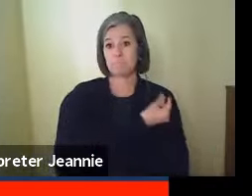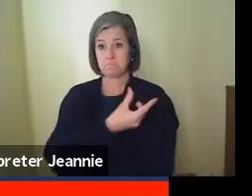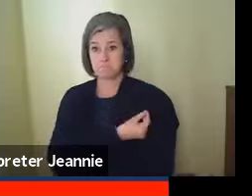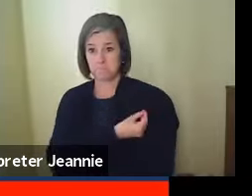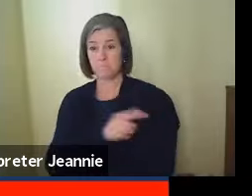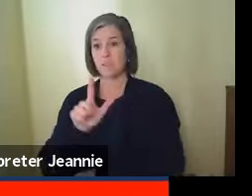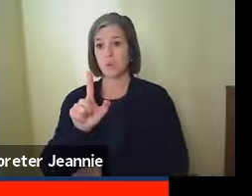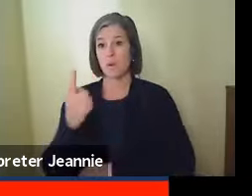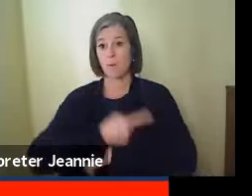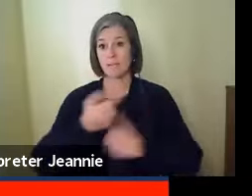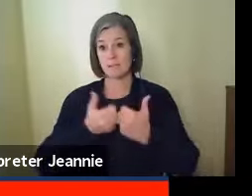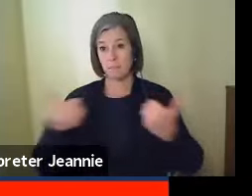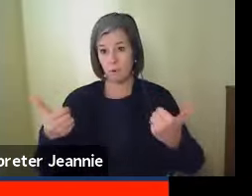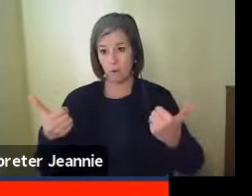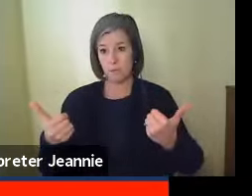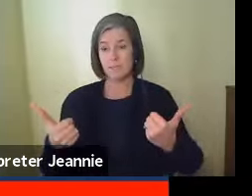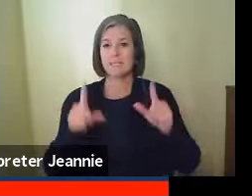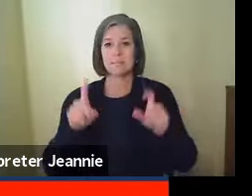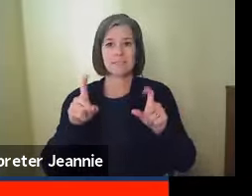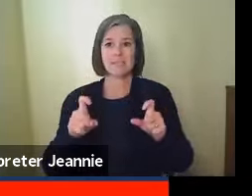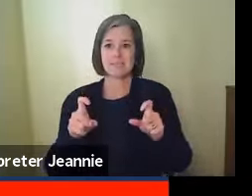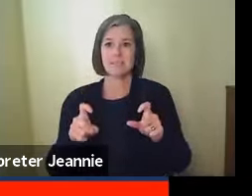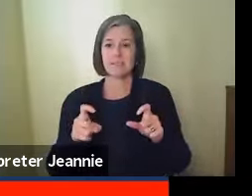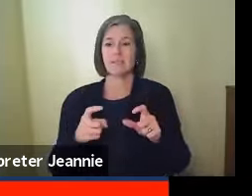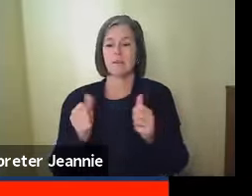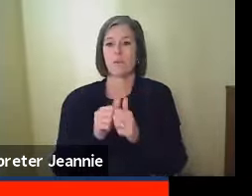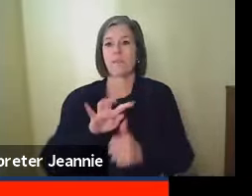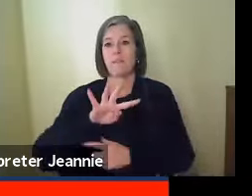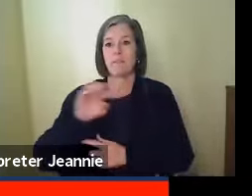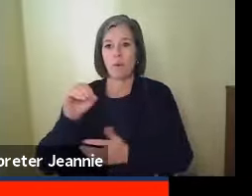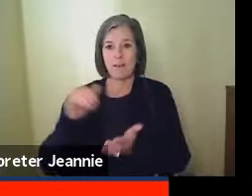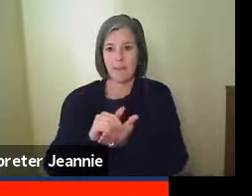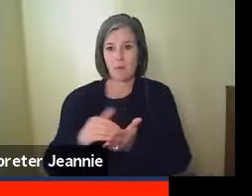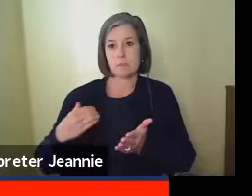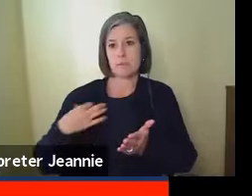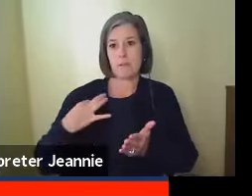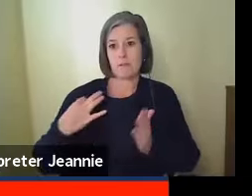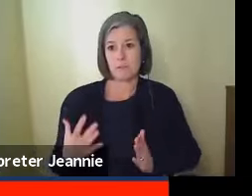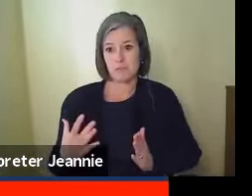been tested in 40,000 volunteers. We -- I don't think anyone